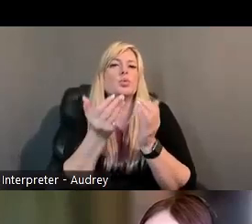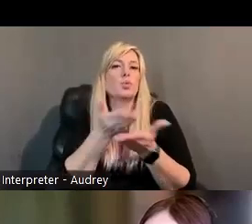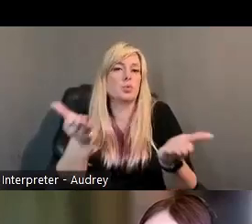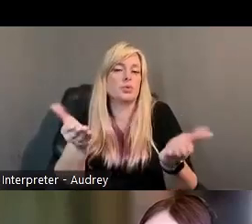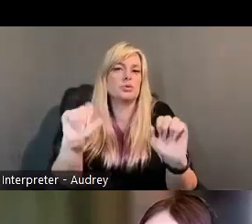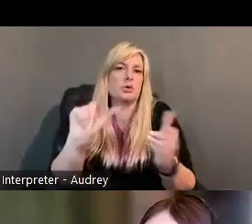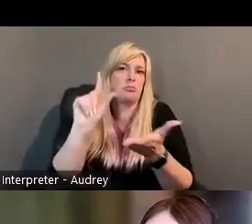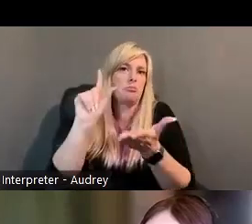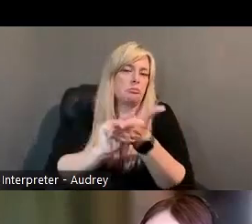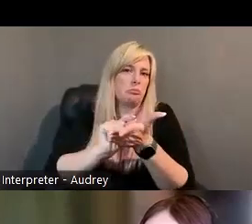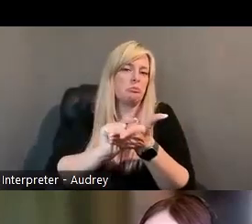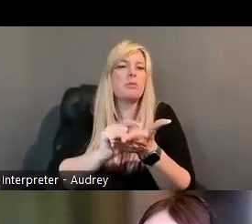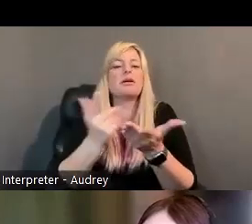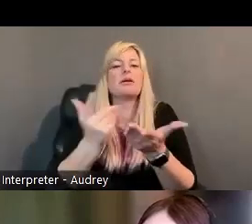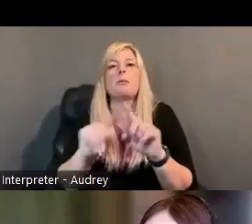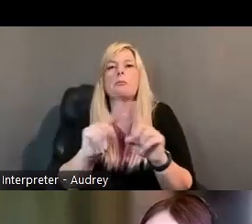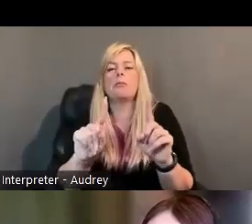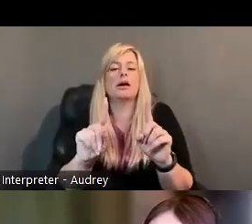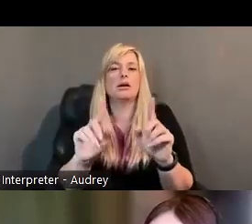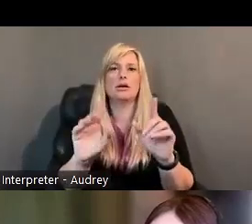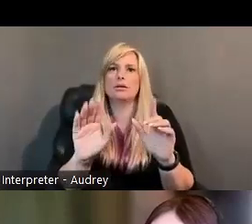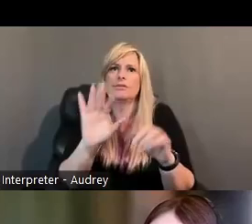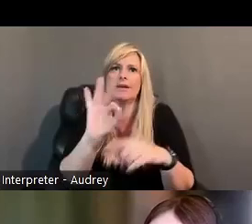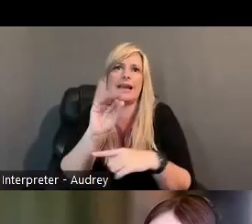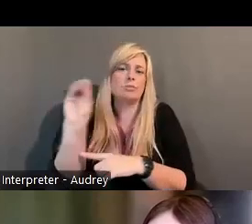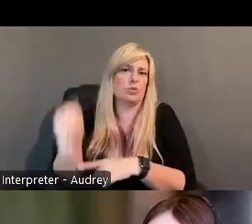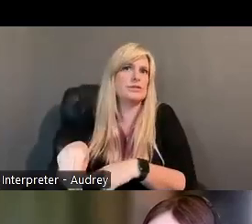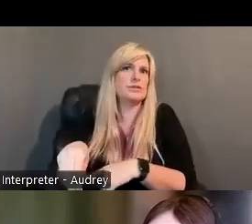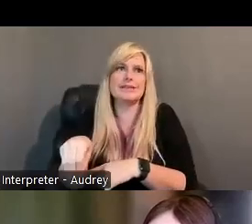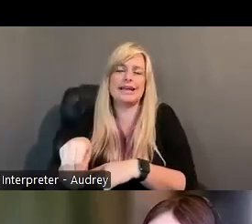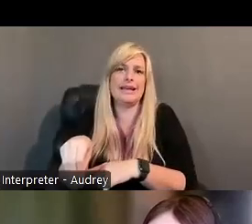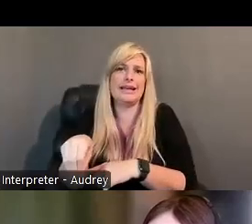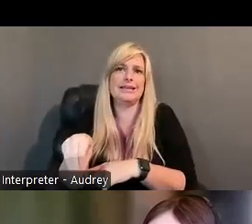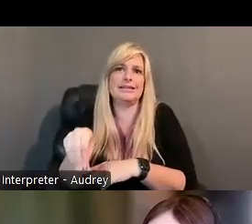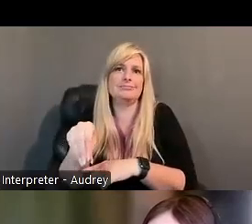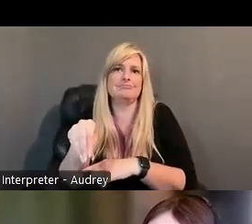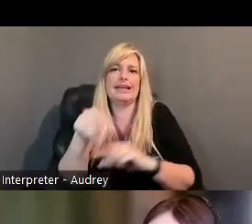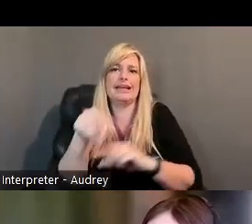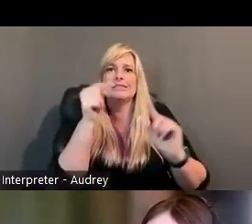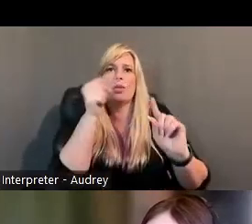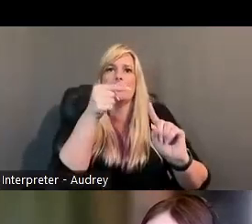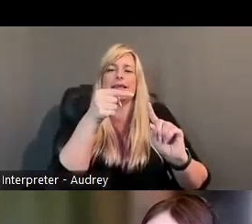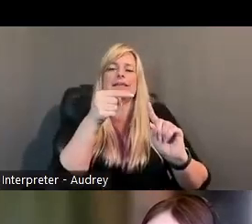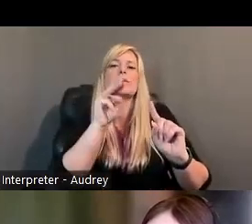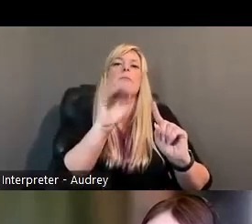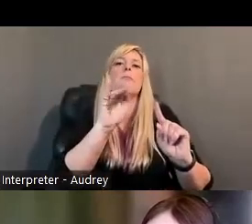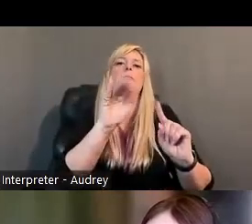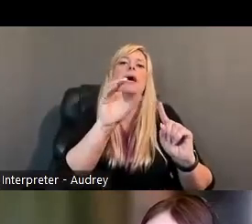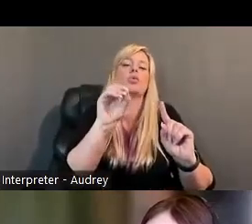really helpful, but 90% of the site is all about these micro skills videos that are clustered into